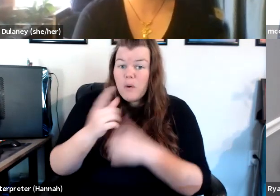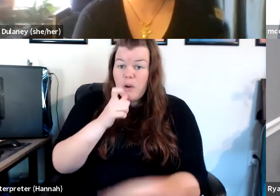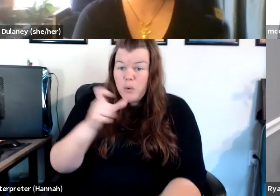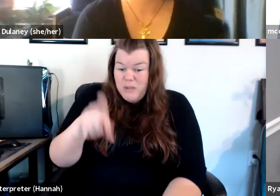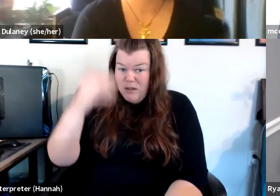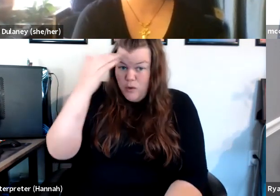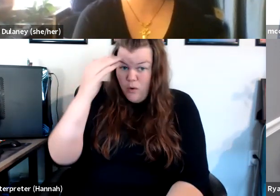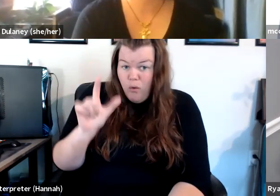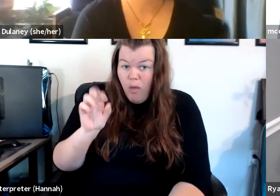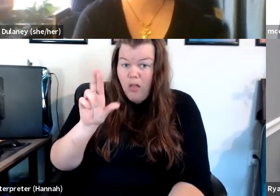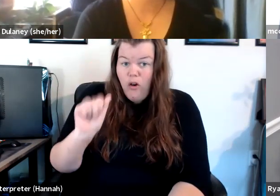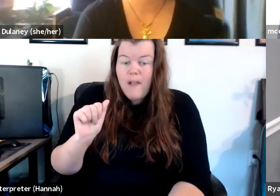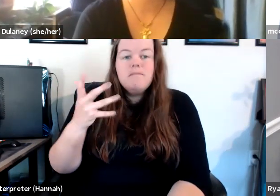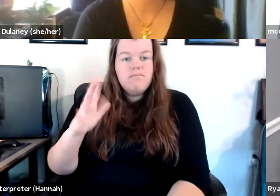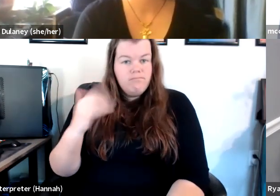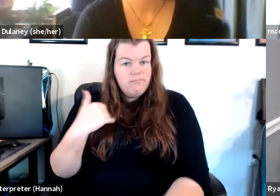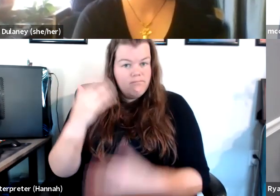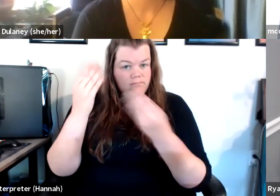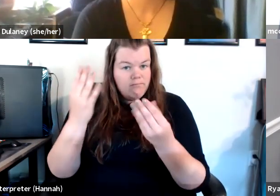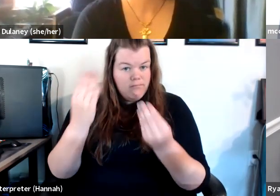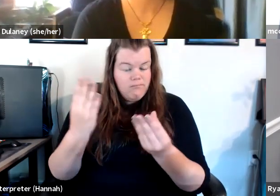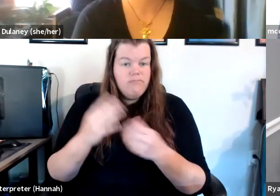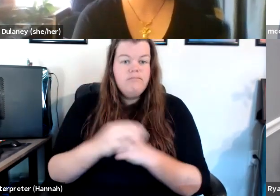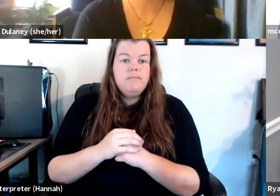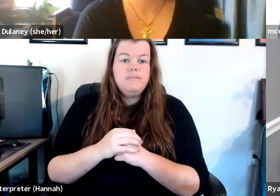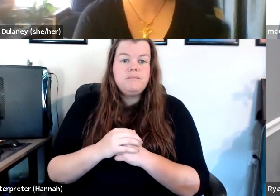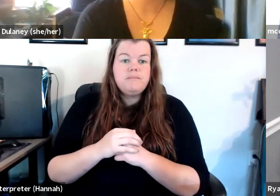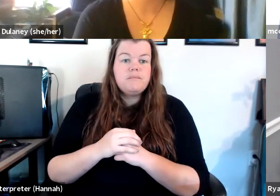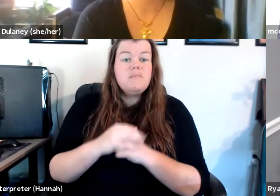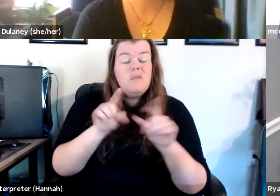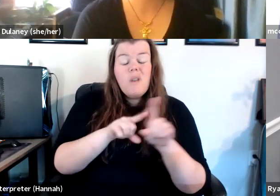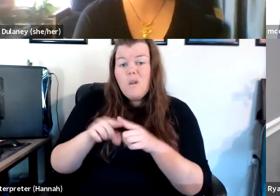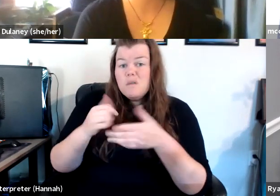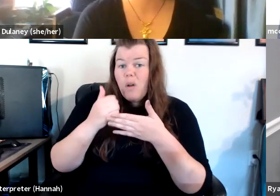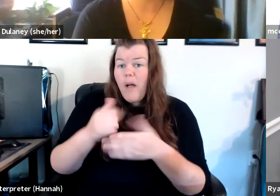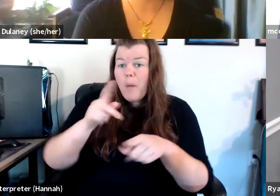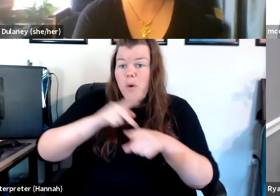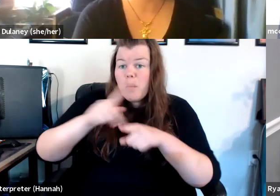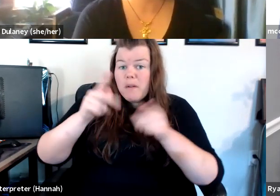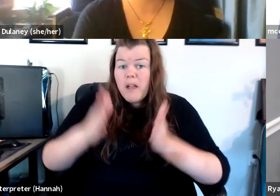has information about it. Also helping professionals like lawyers and doctors